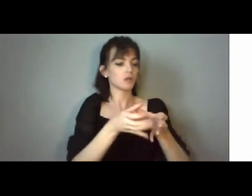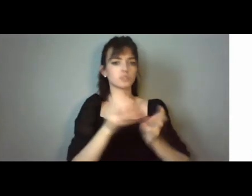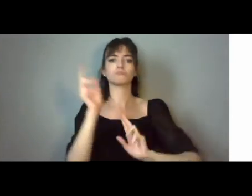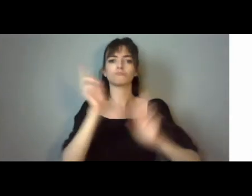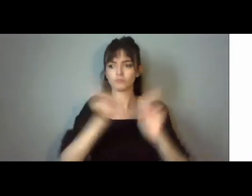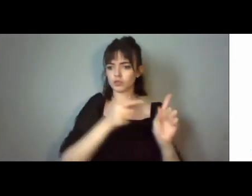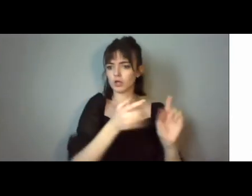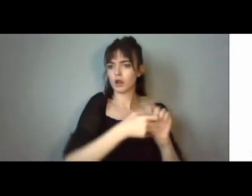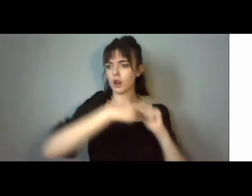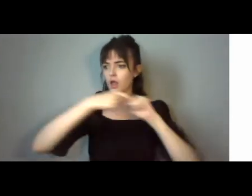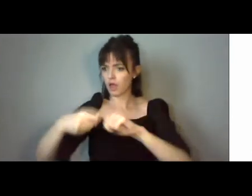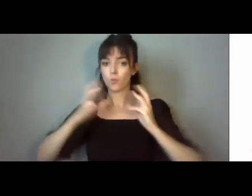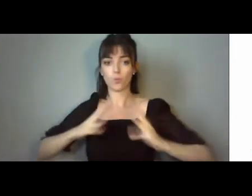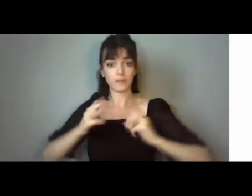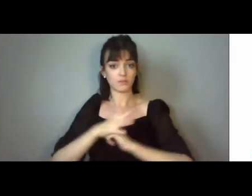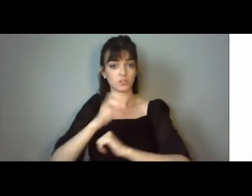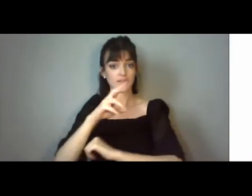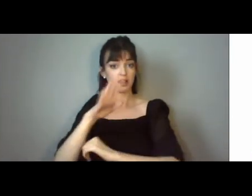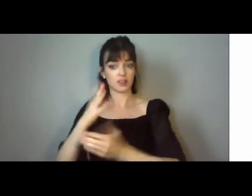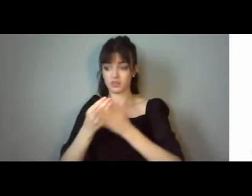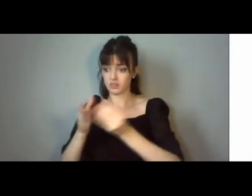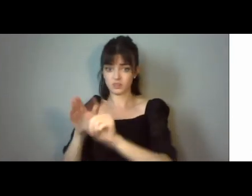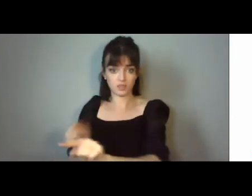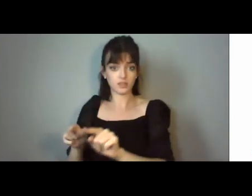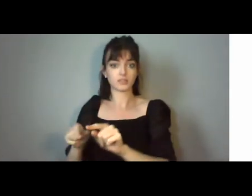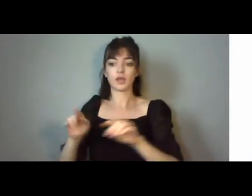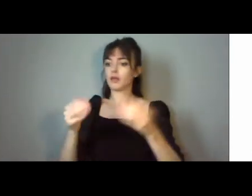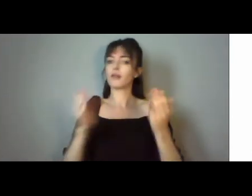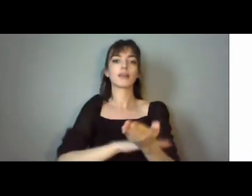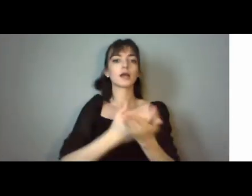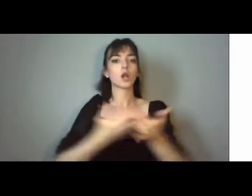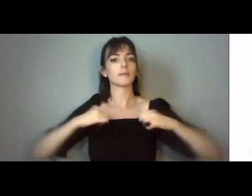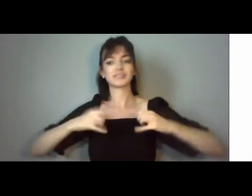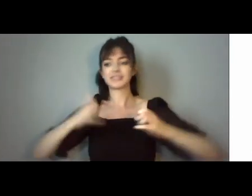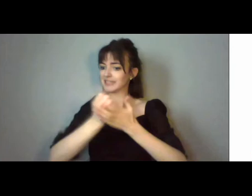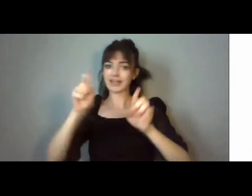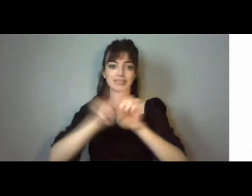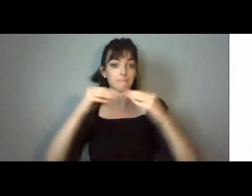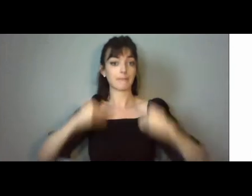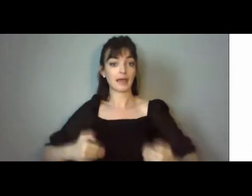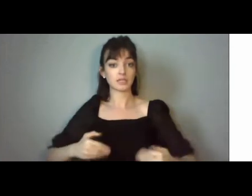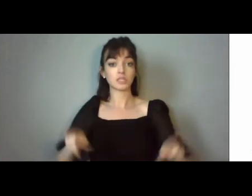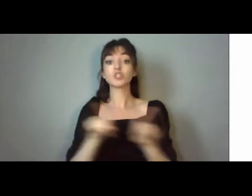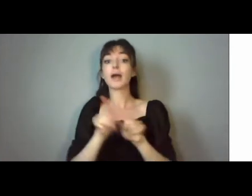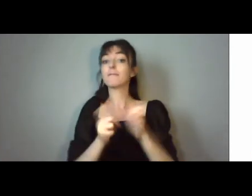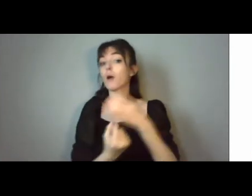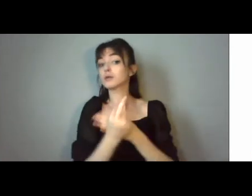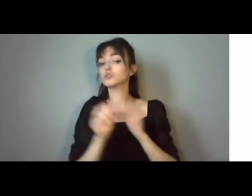a legal capacity identical to that of men, and the same opportunities to exercise that capacity.